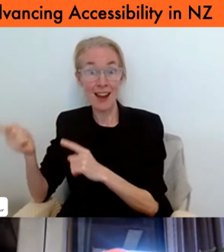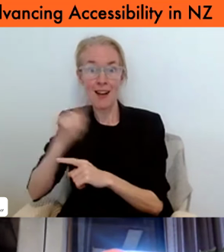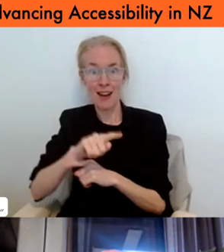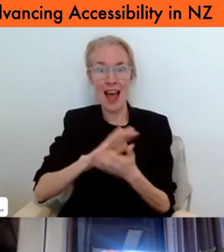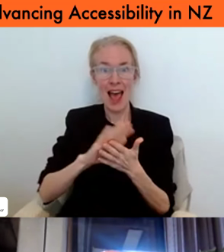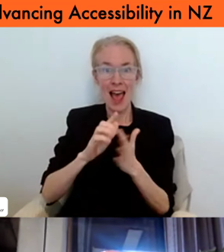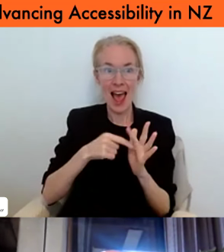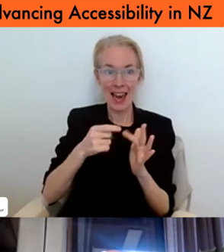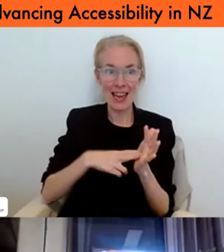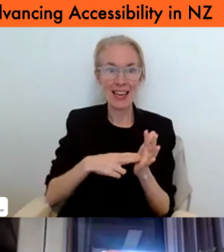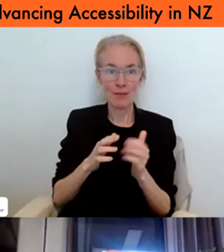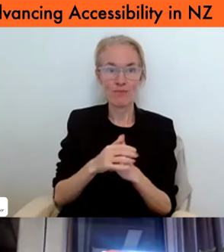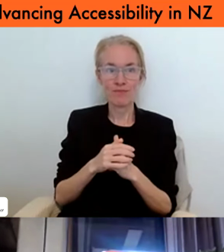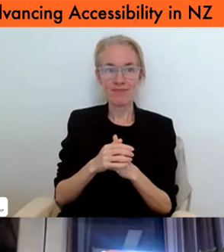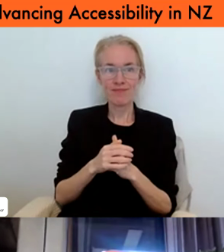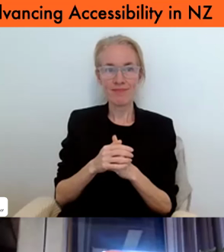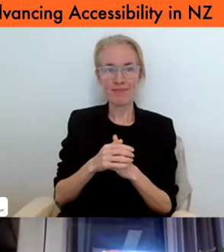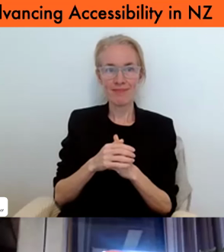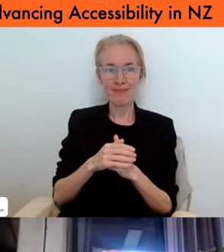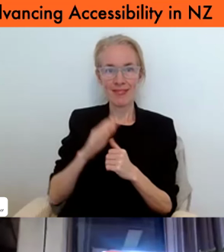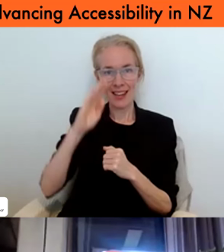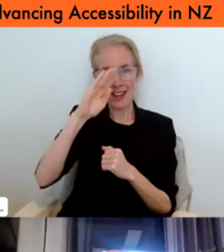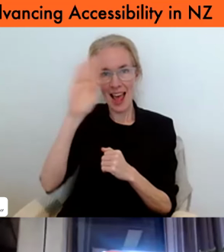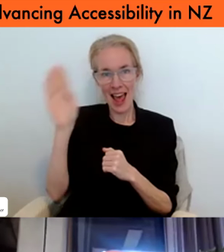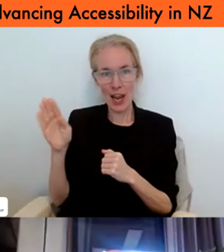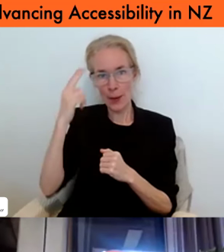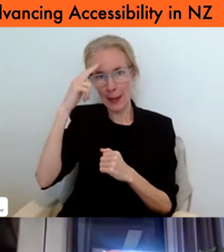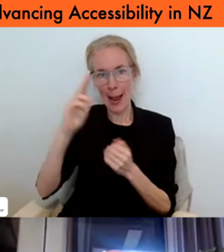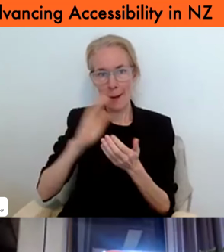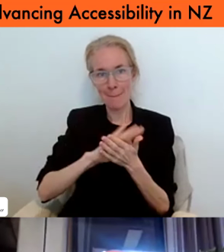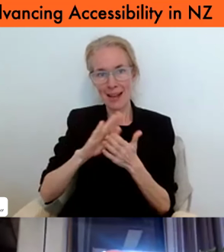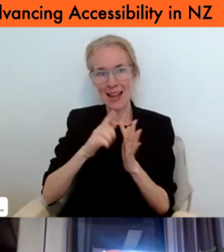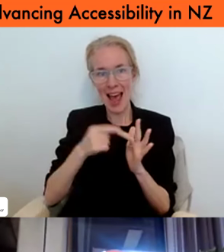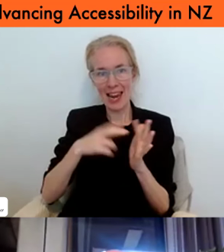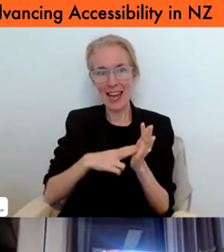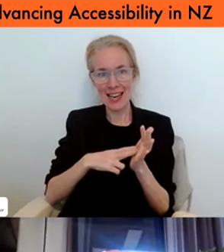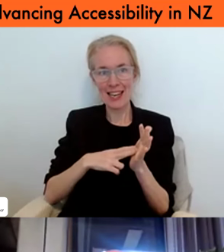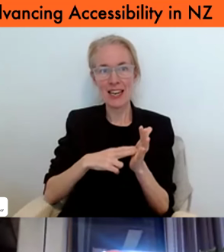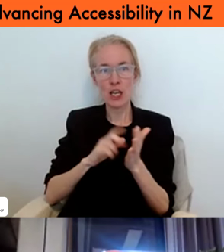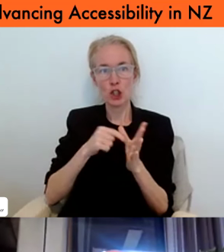introduce yourself. I'm Helen James, I work for Lifemark. 20 years ago